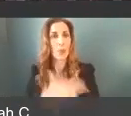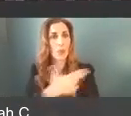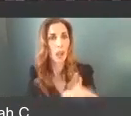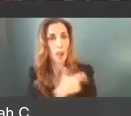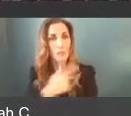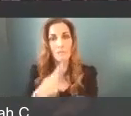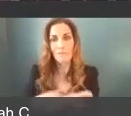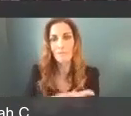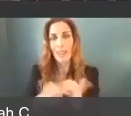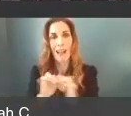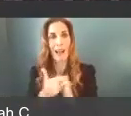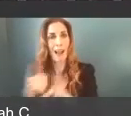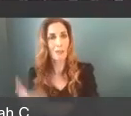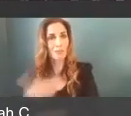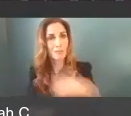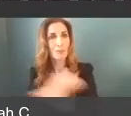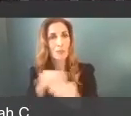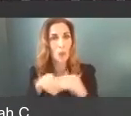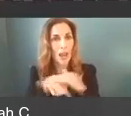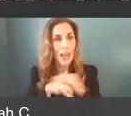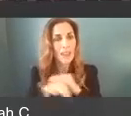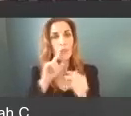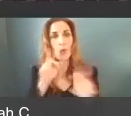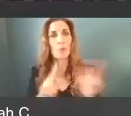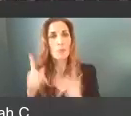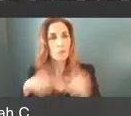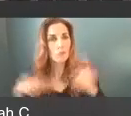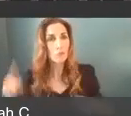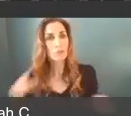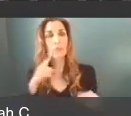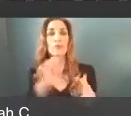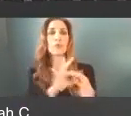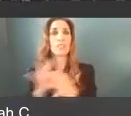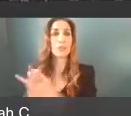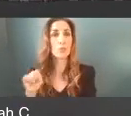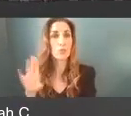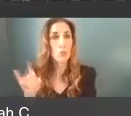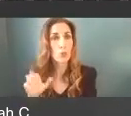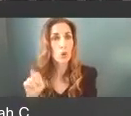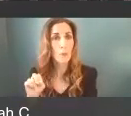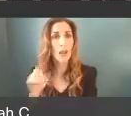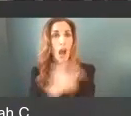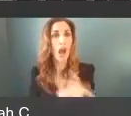diverse County residents, which has led to Suburban Hospital setting up a Norristown clinic and Holy